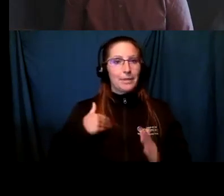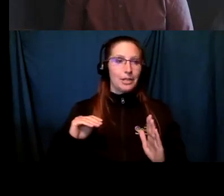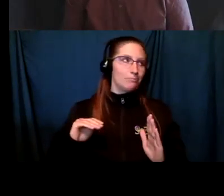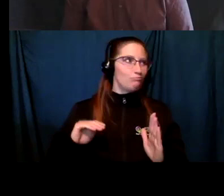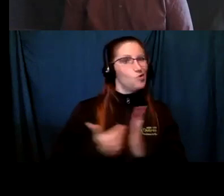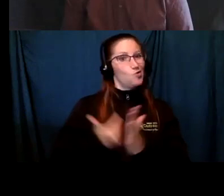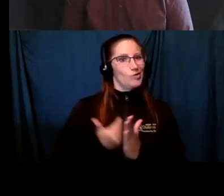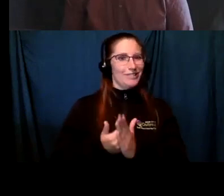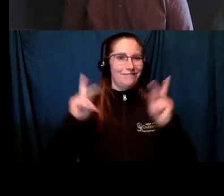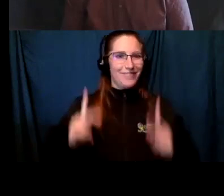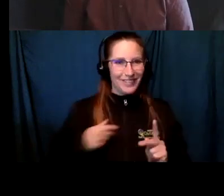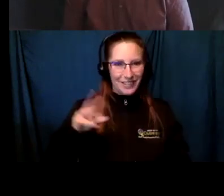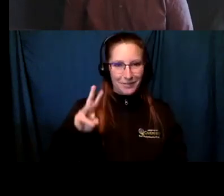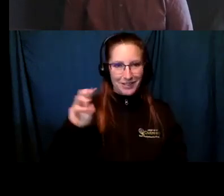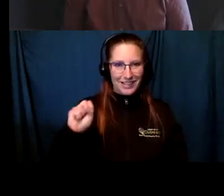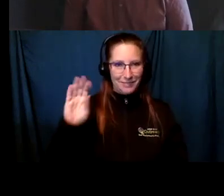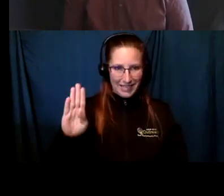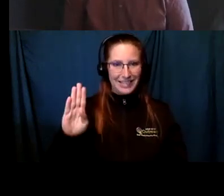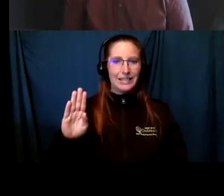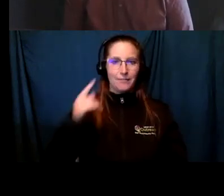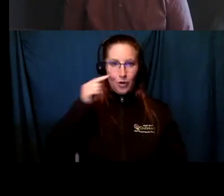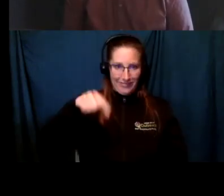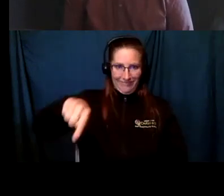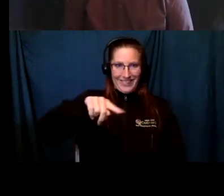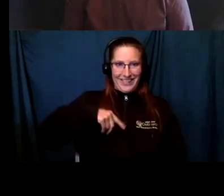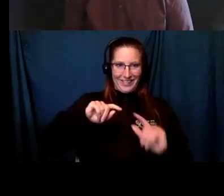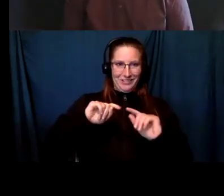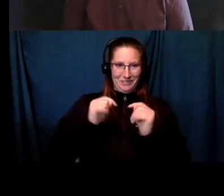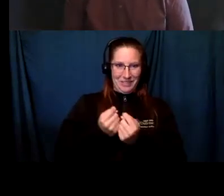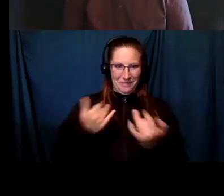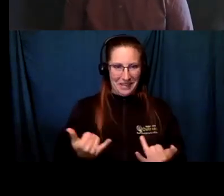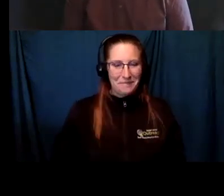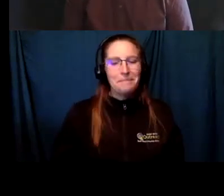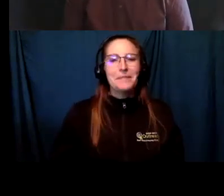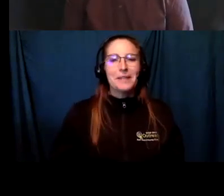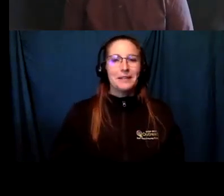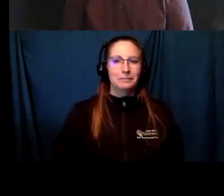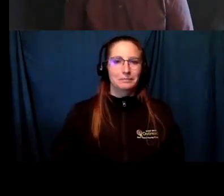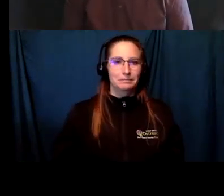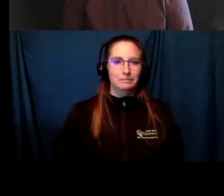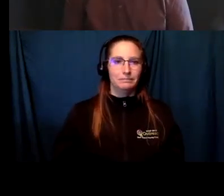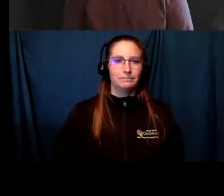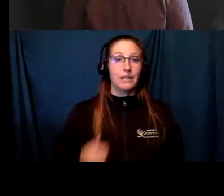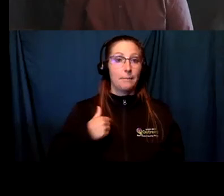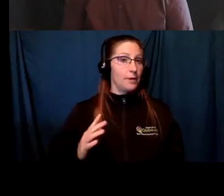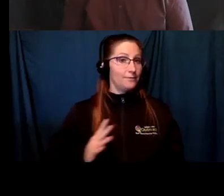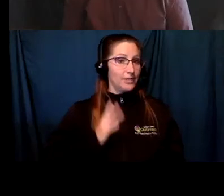of the Wisconsin Sound Beginnings team here on this call. I've been officially since June 1st,